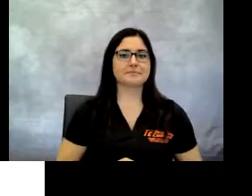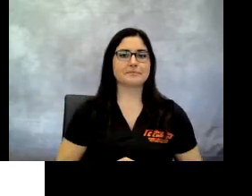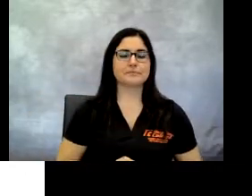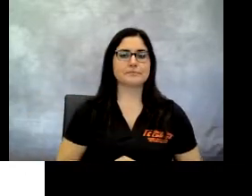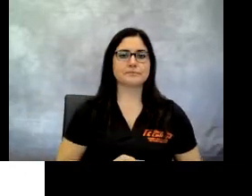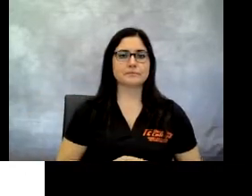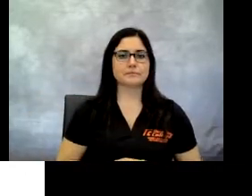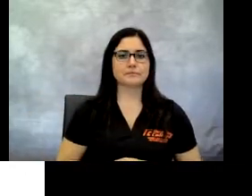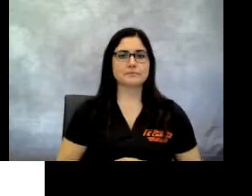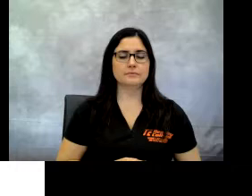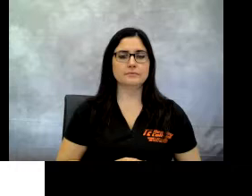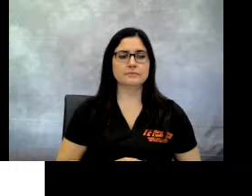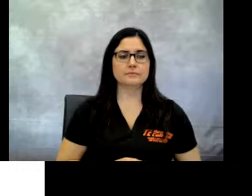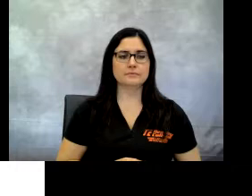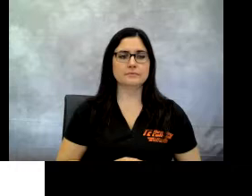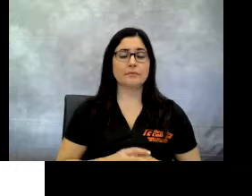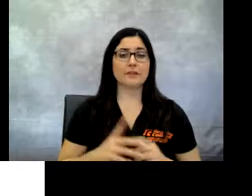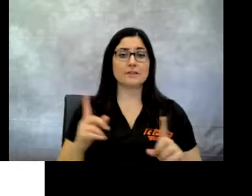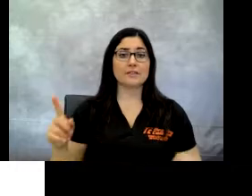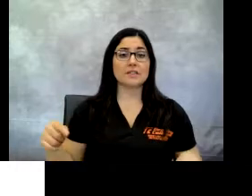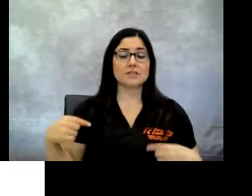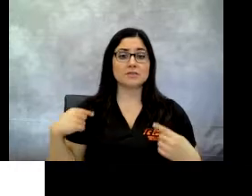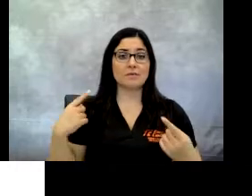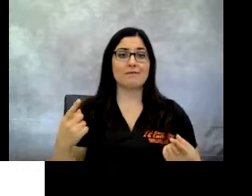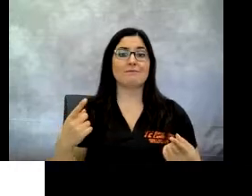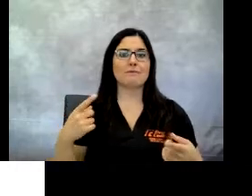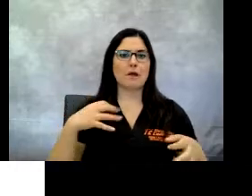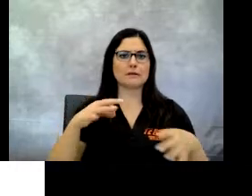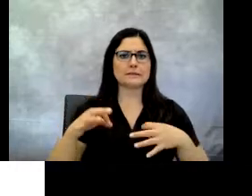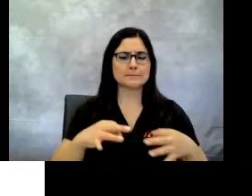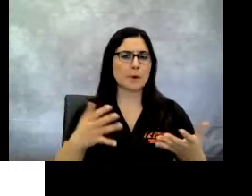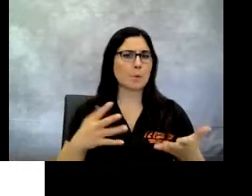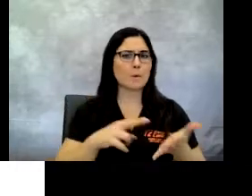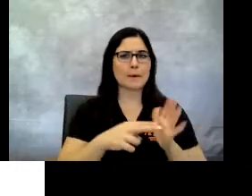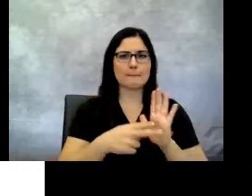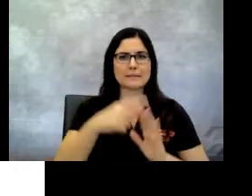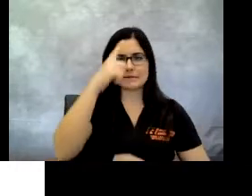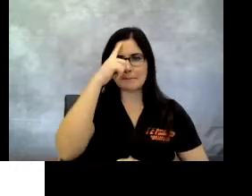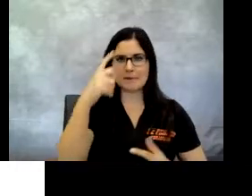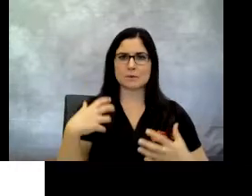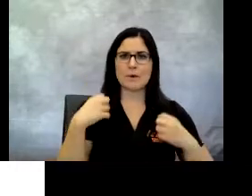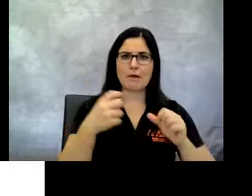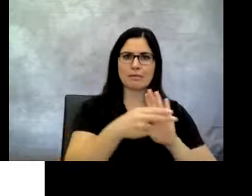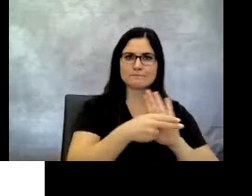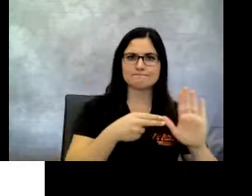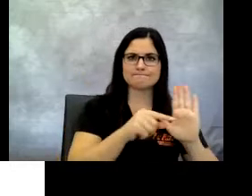So as we have an idea of what is mental health stigma, what are the negative effects of mental health stigma?